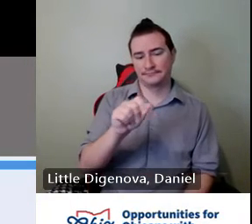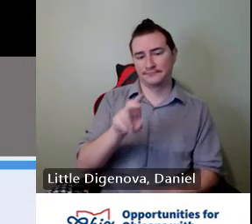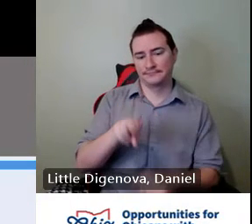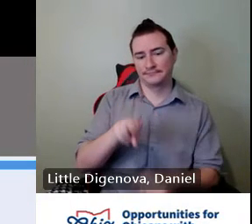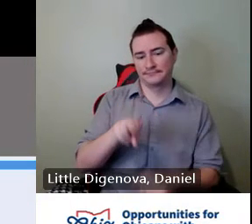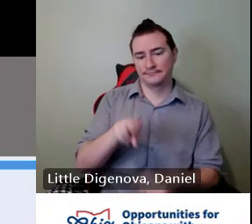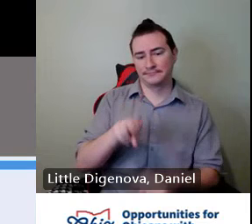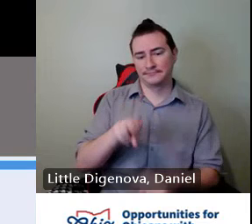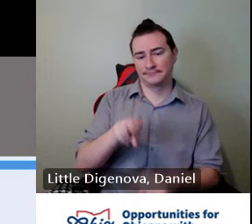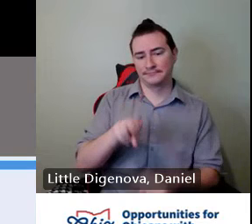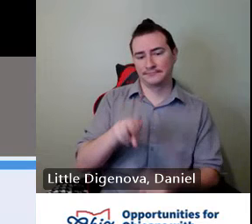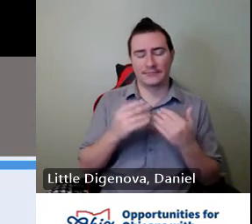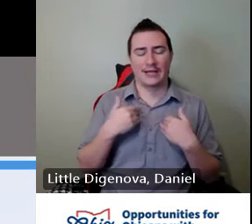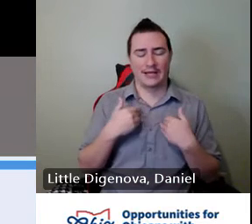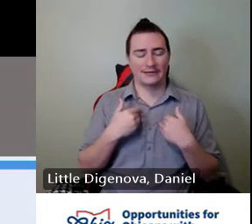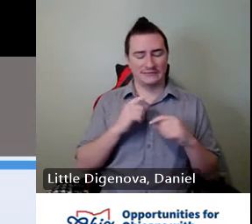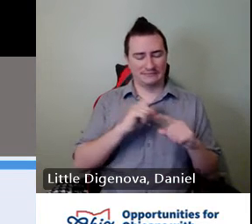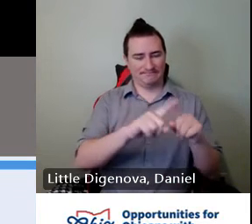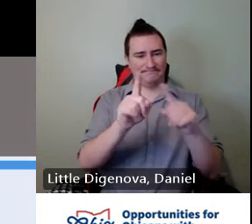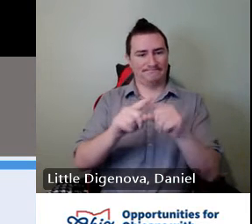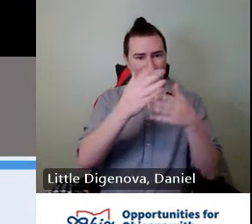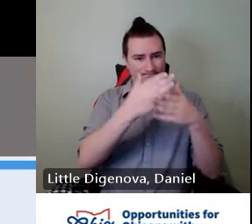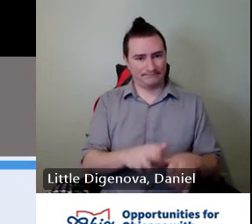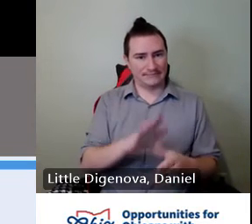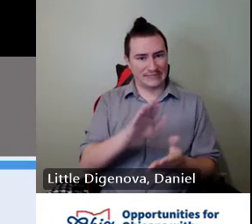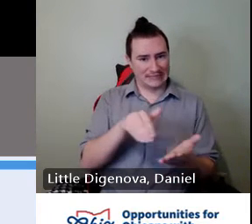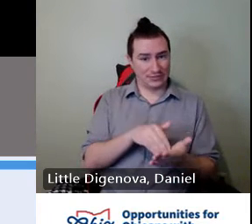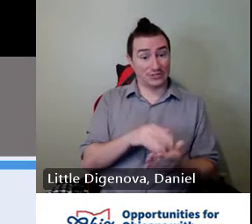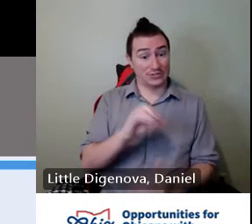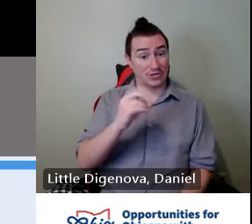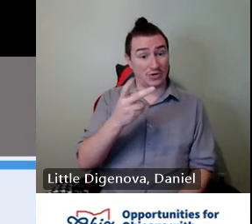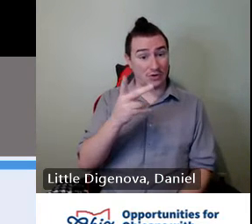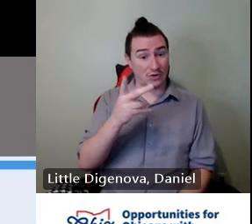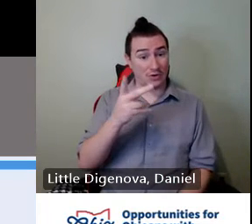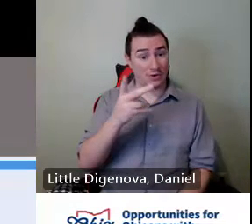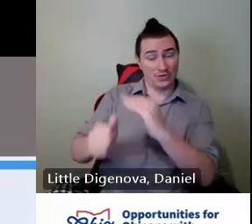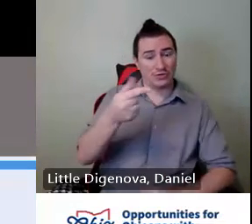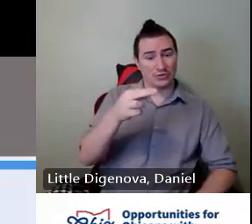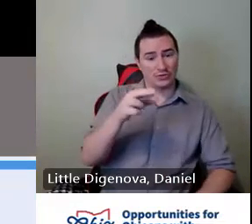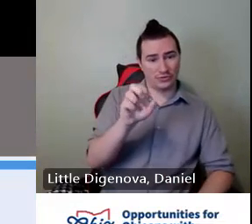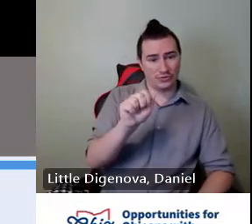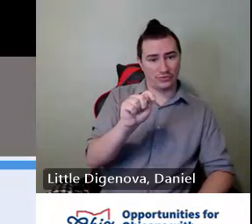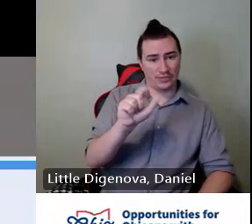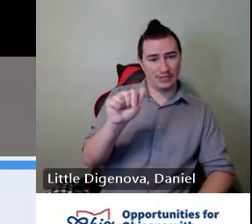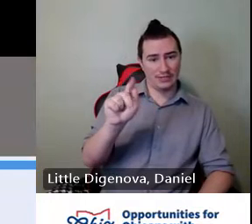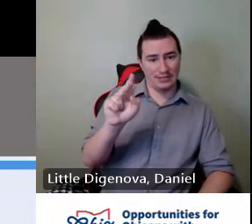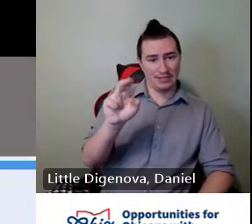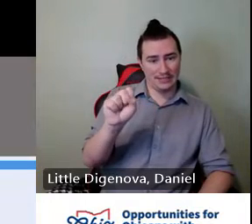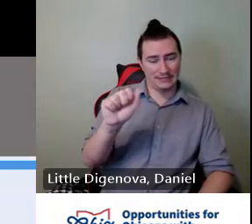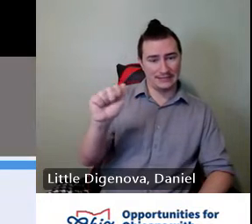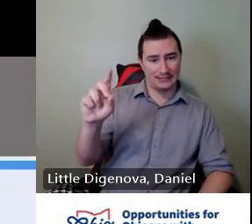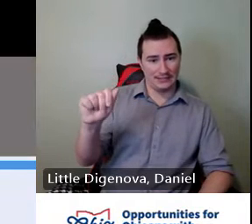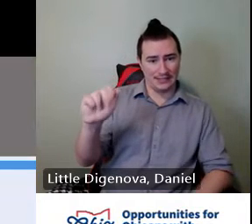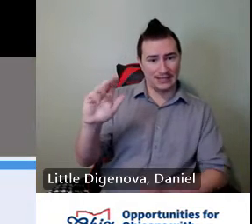Centers, and Ohio belongs to the Great Lakes ADA Center. JAN has two helpful resources employers can use to search for